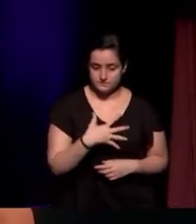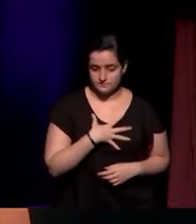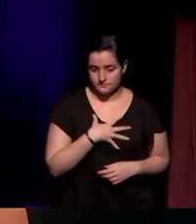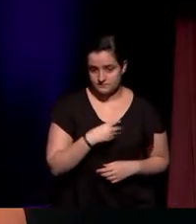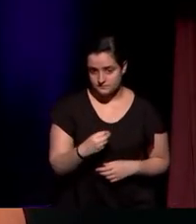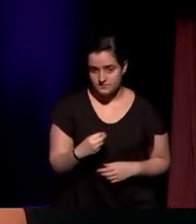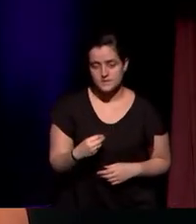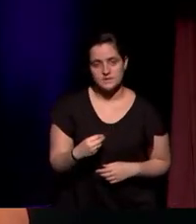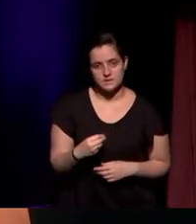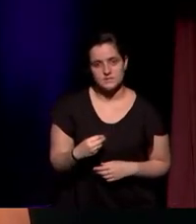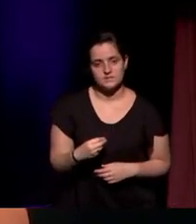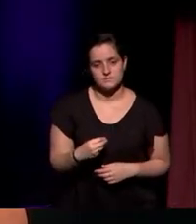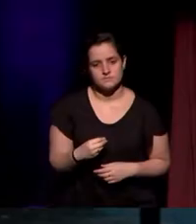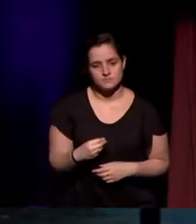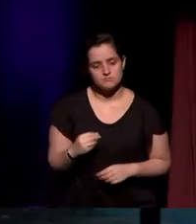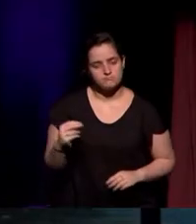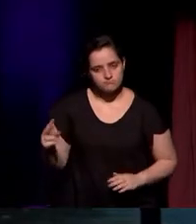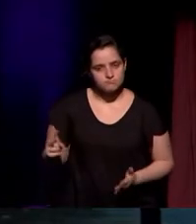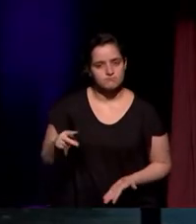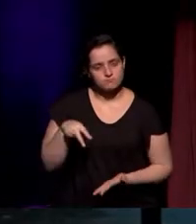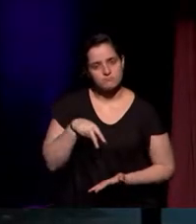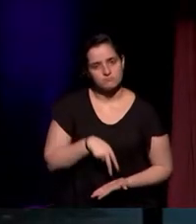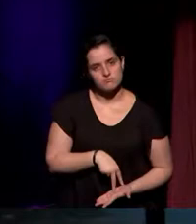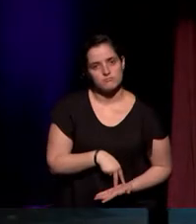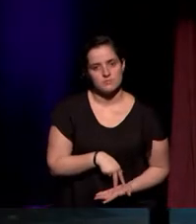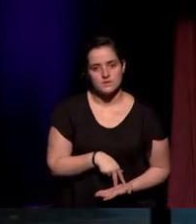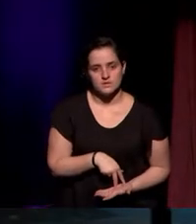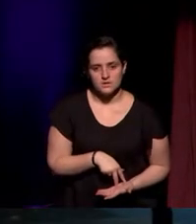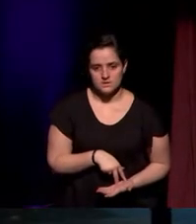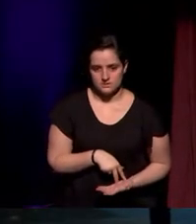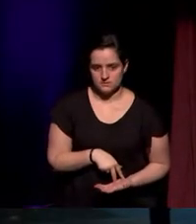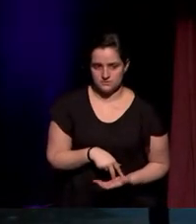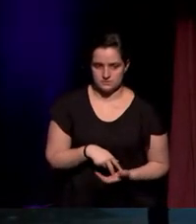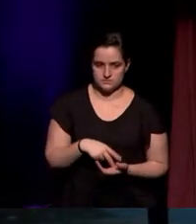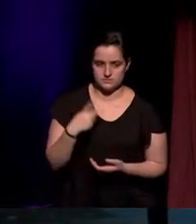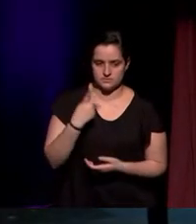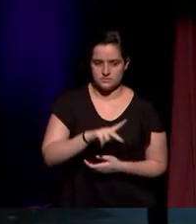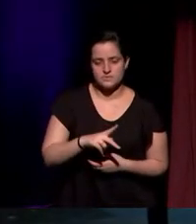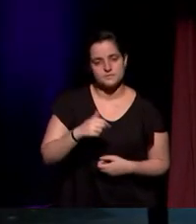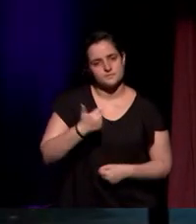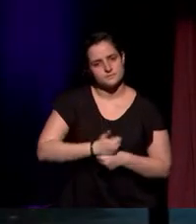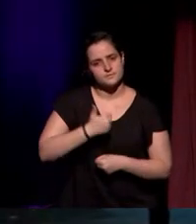took over the leadership, coordination